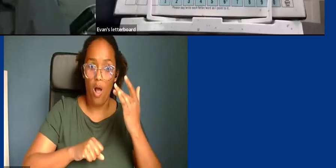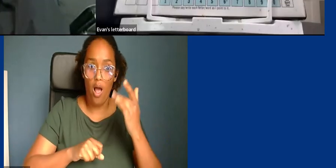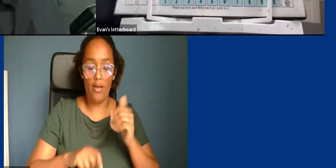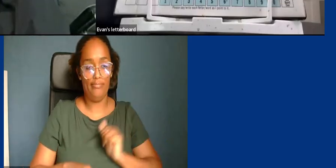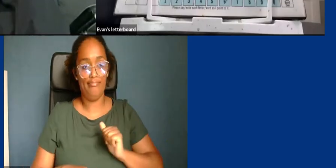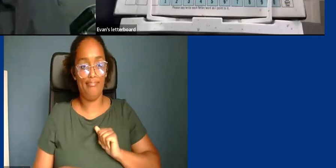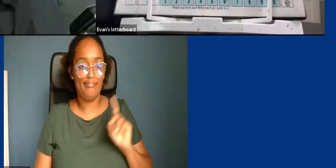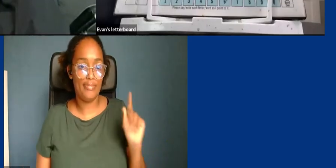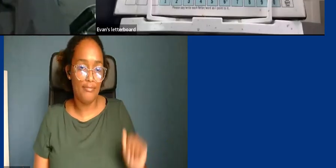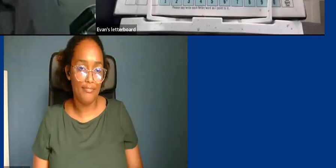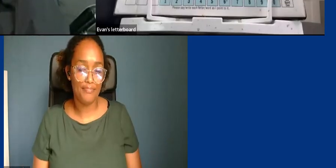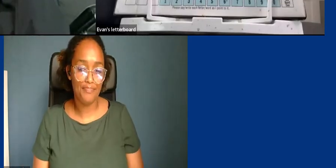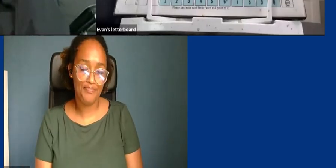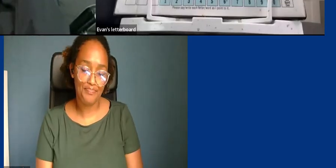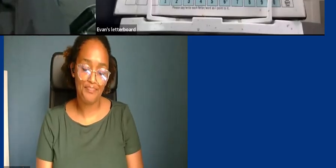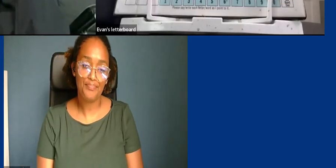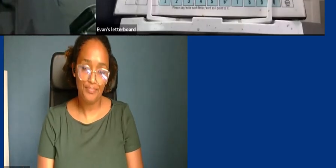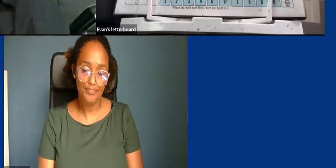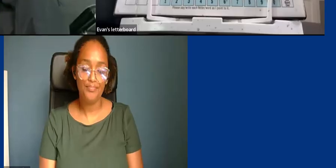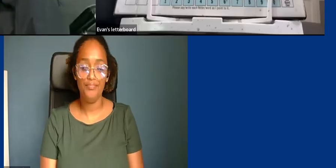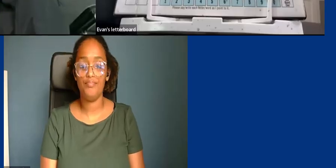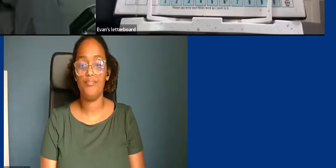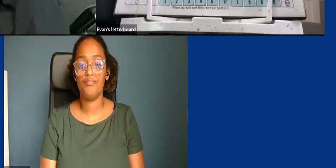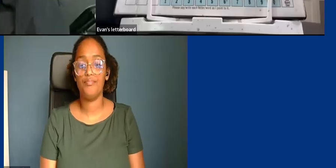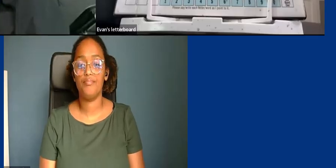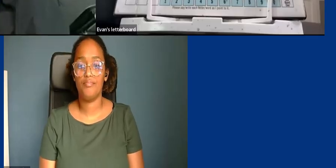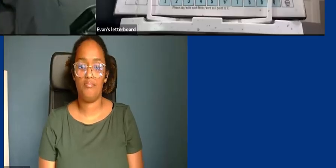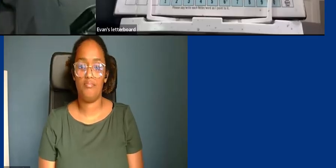a more subtle example of infantilization is the